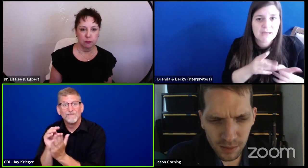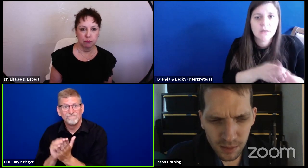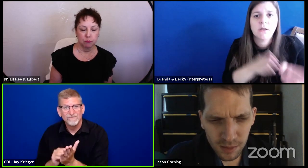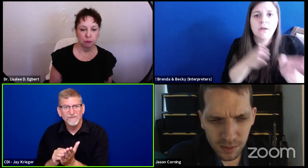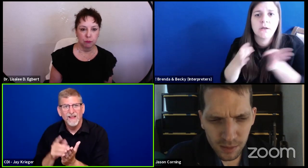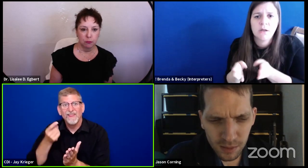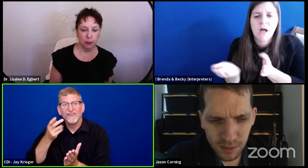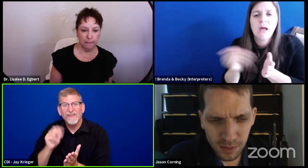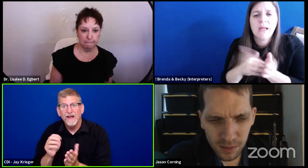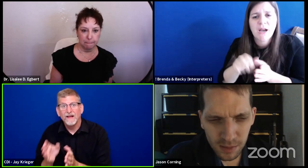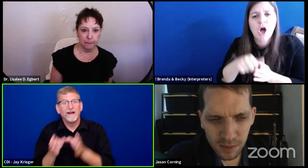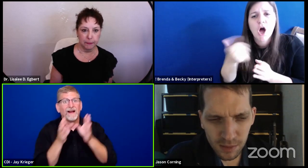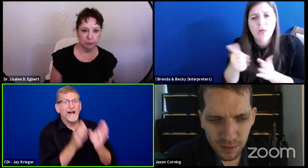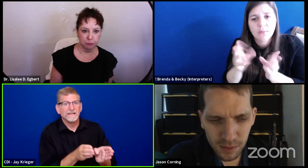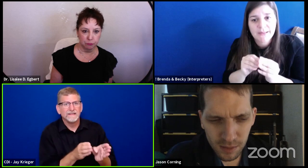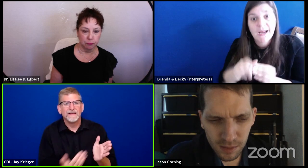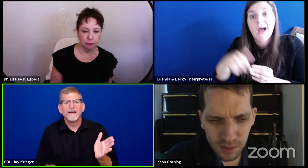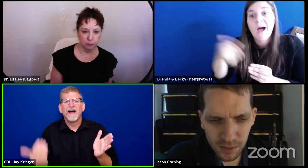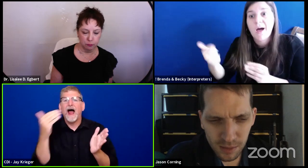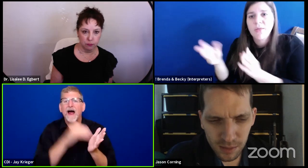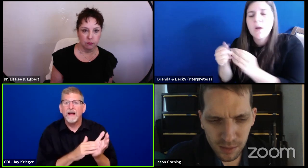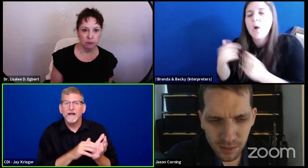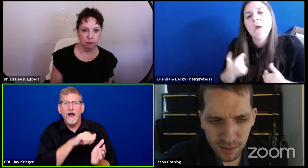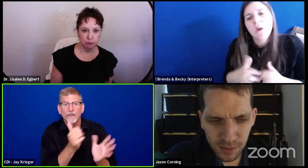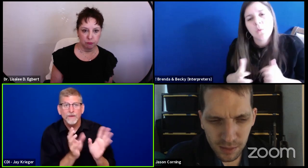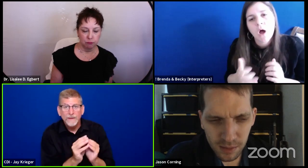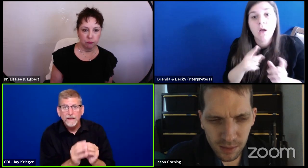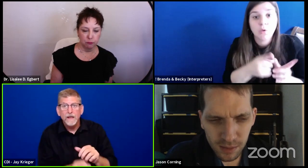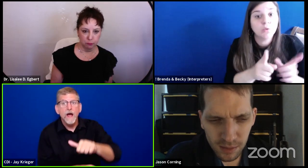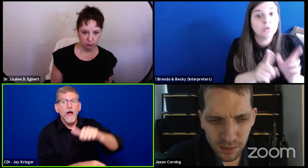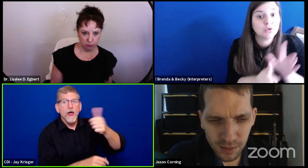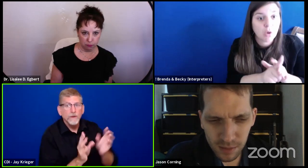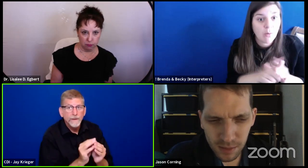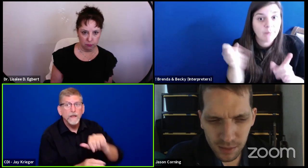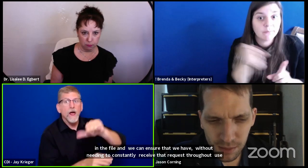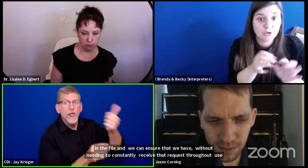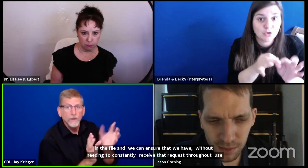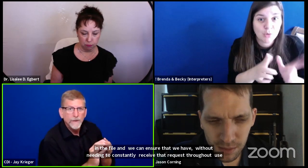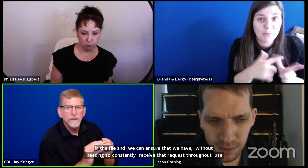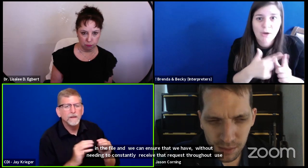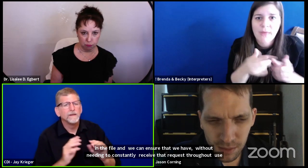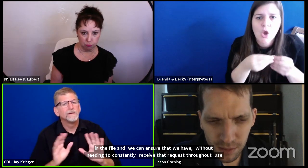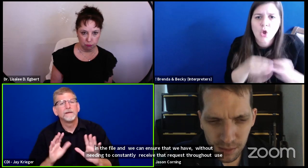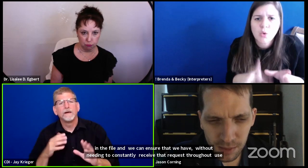allegations that we're investigating and hopefully arrive at a favorable resolution for all of